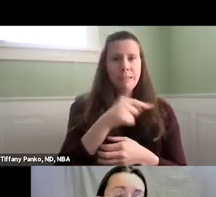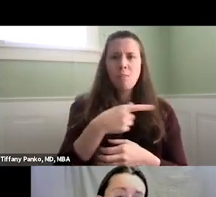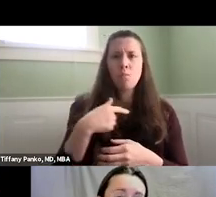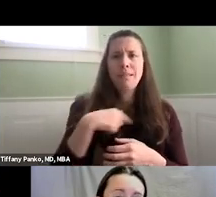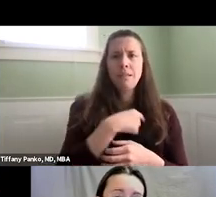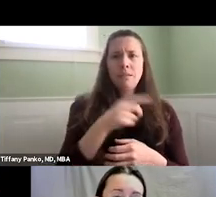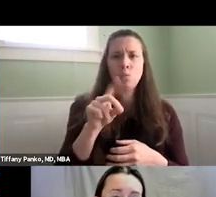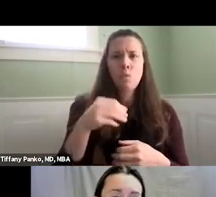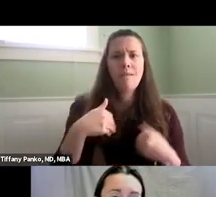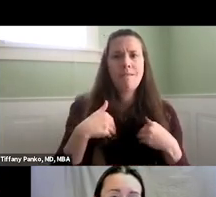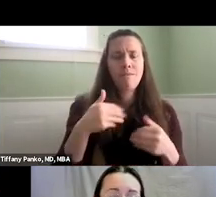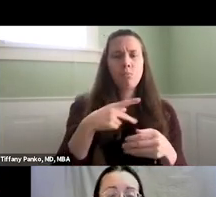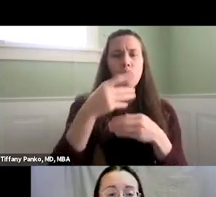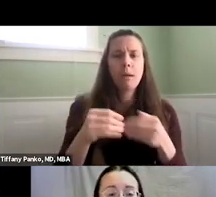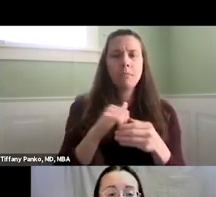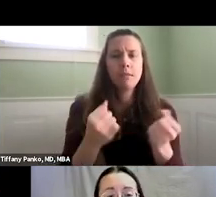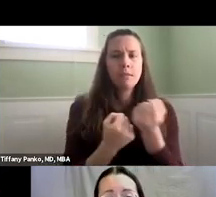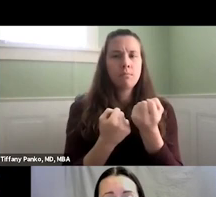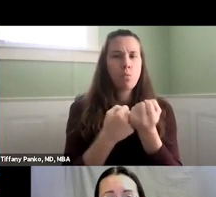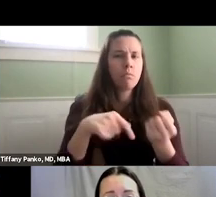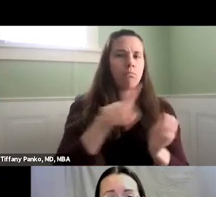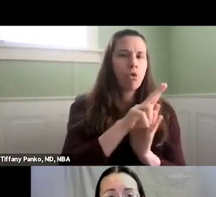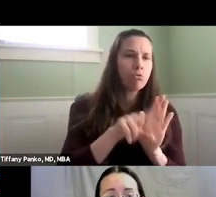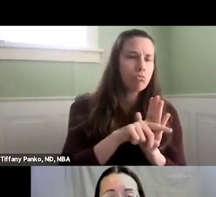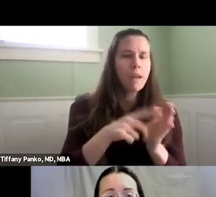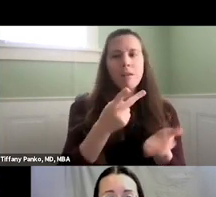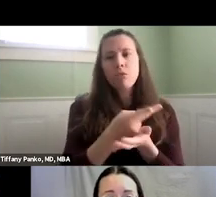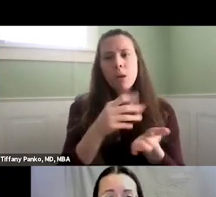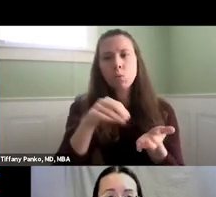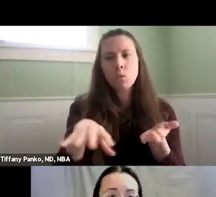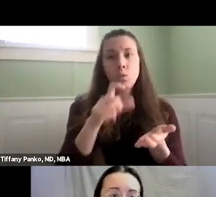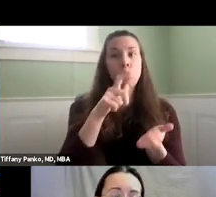So that's something we can work on. At RIT, for example, we do have programs to support